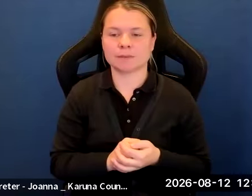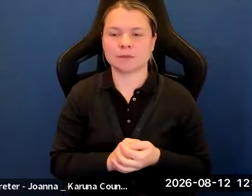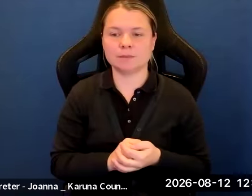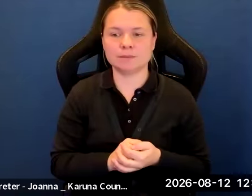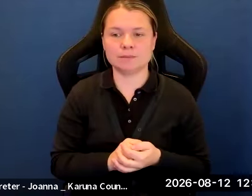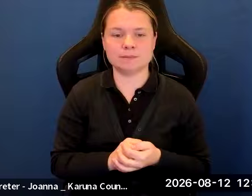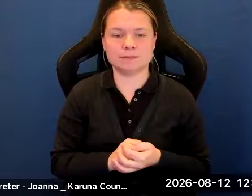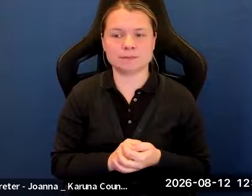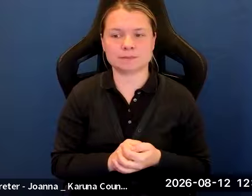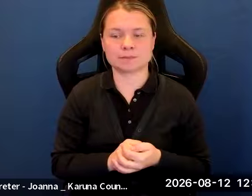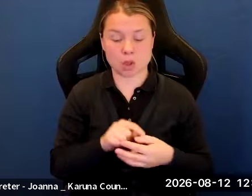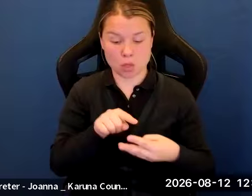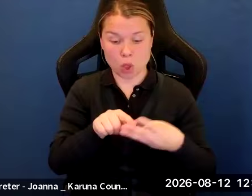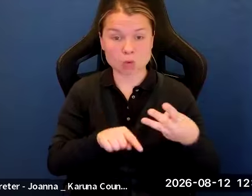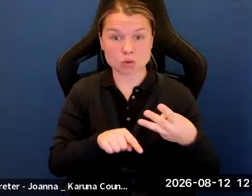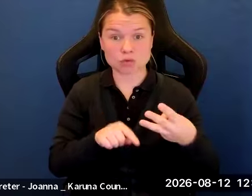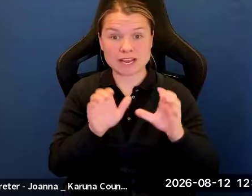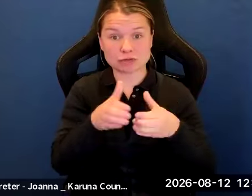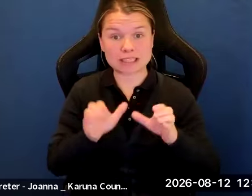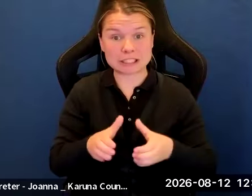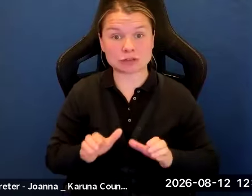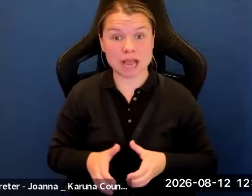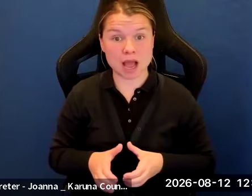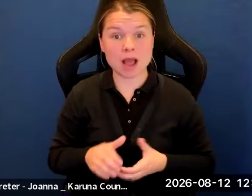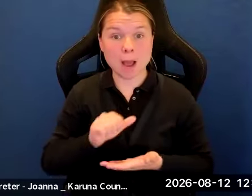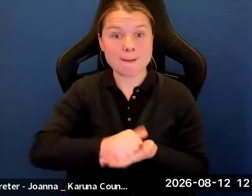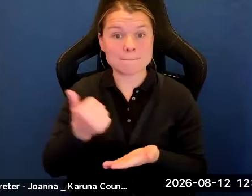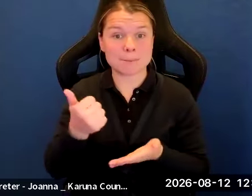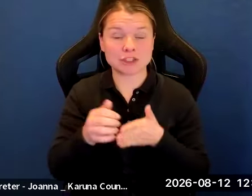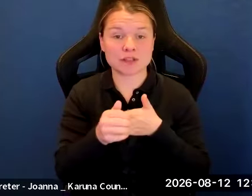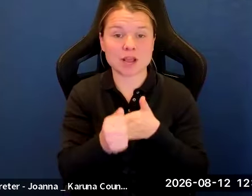are three of them and I will talk a little bit about them